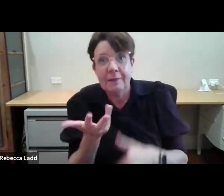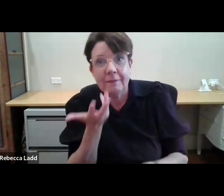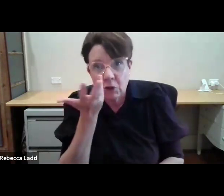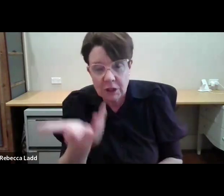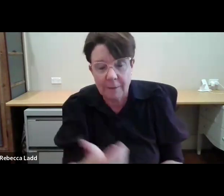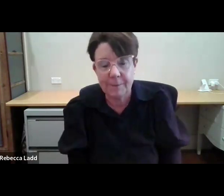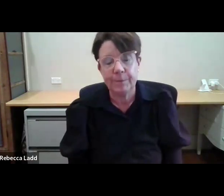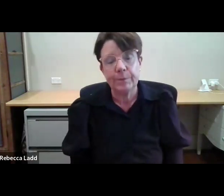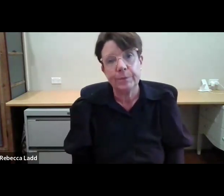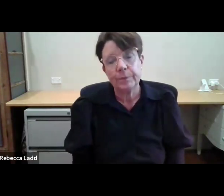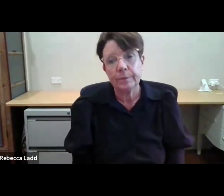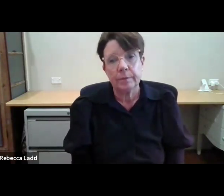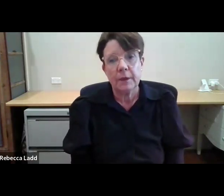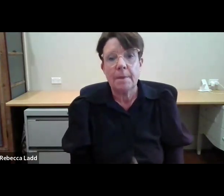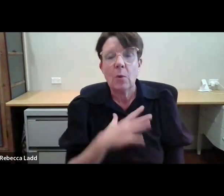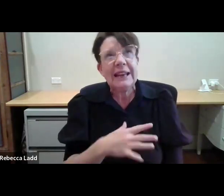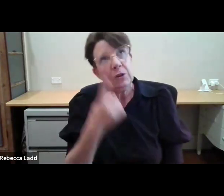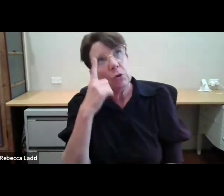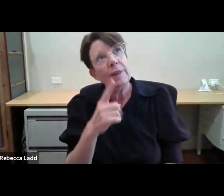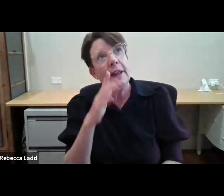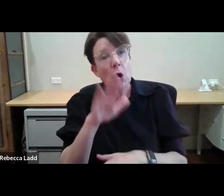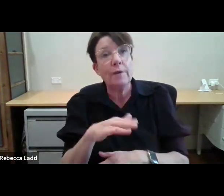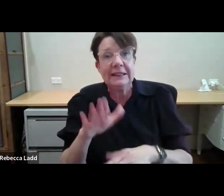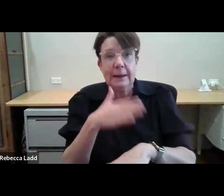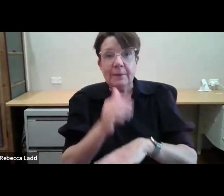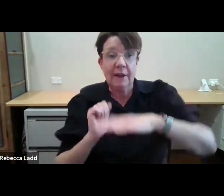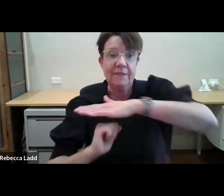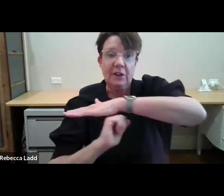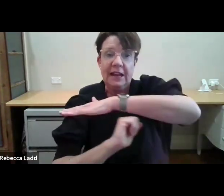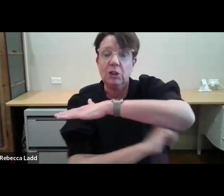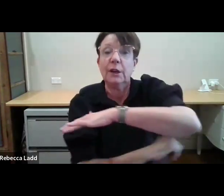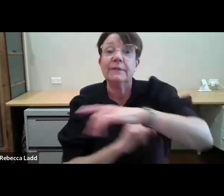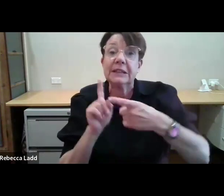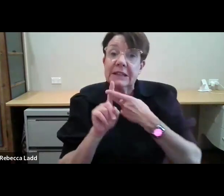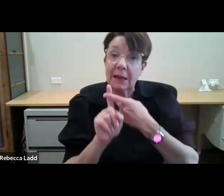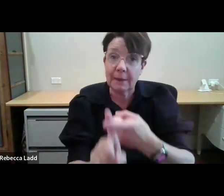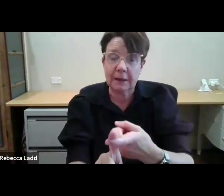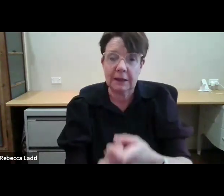sustainability is so important because it is not just about the planet but about us as